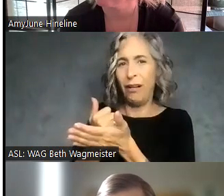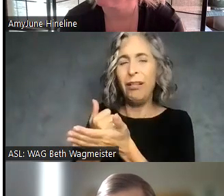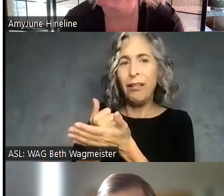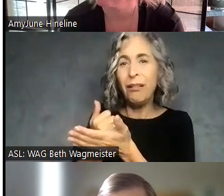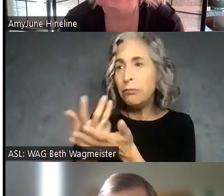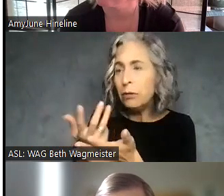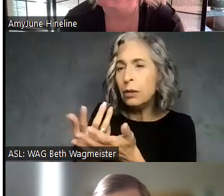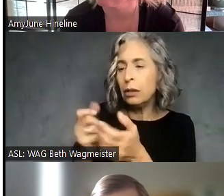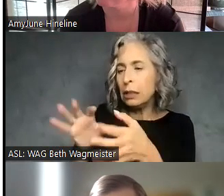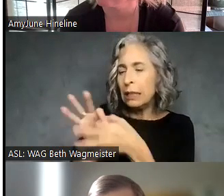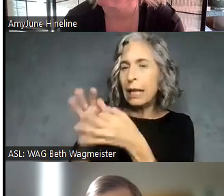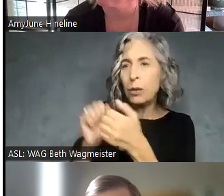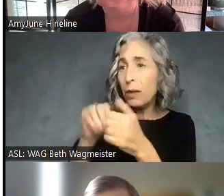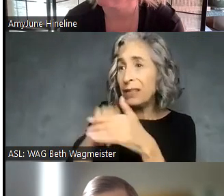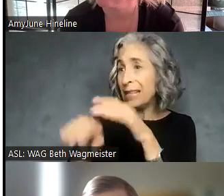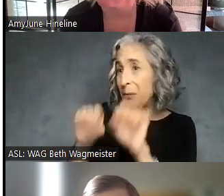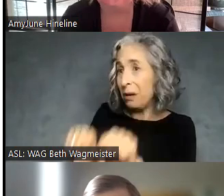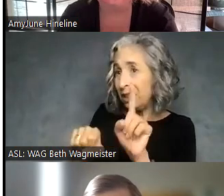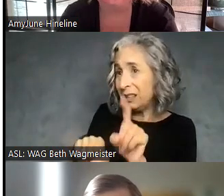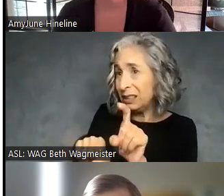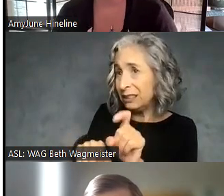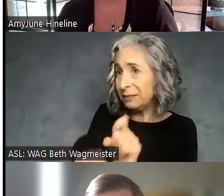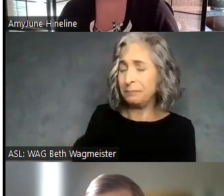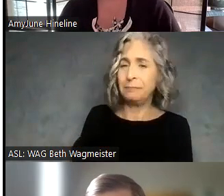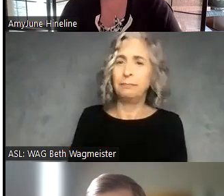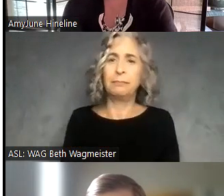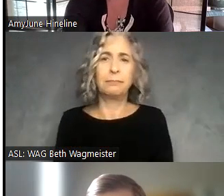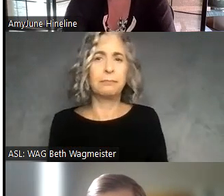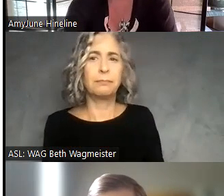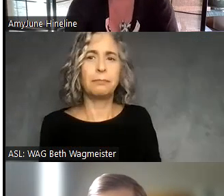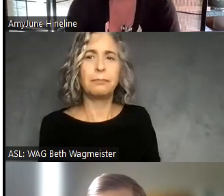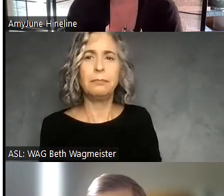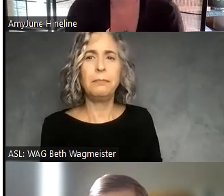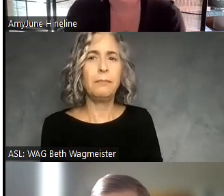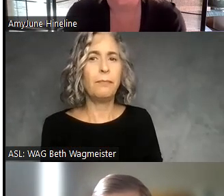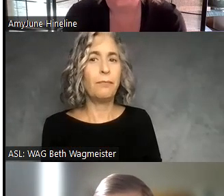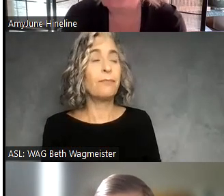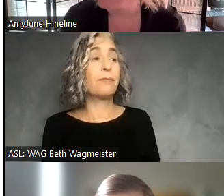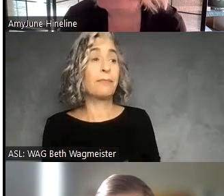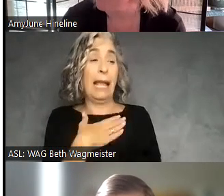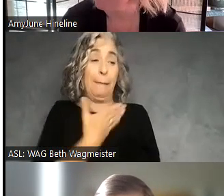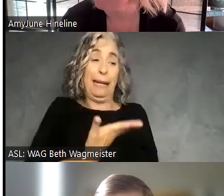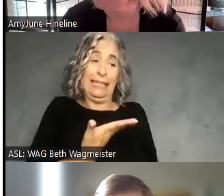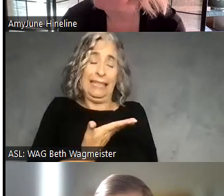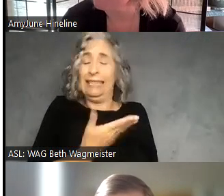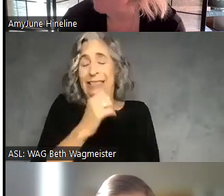right next to that input I think is clutch. >> MALCOLM MEISTRELL: And then related to that